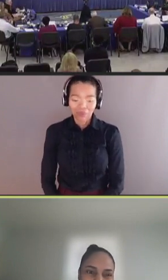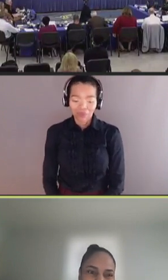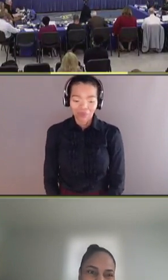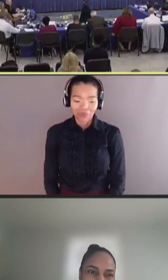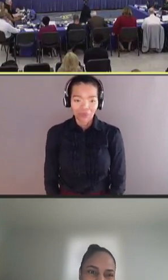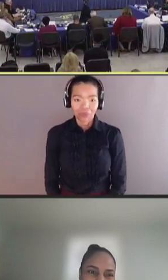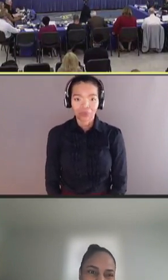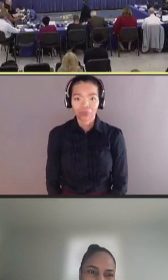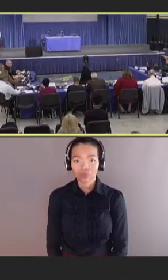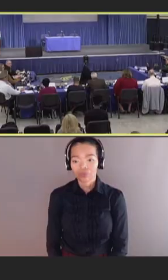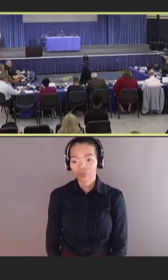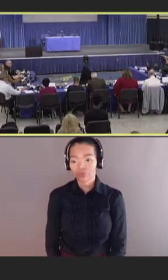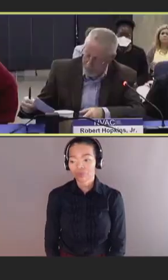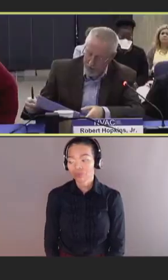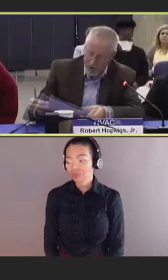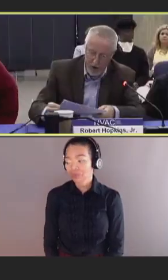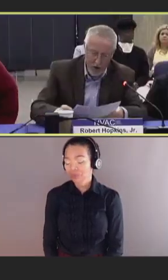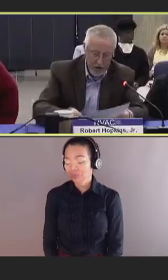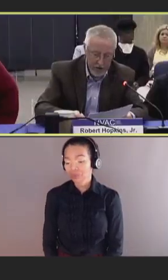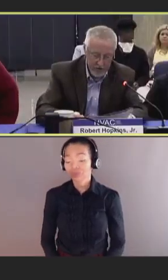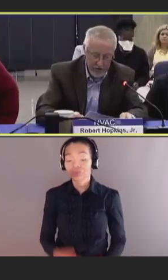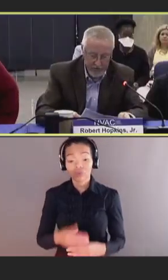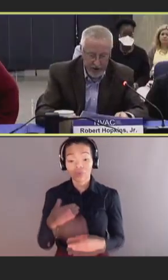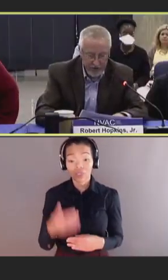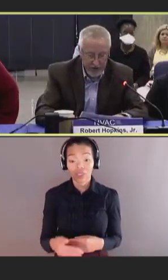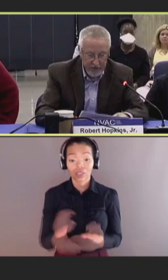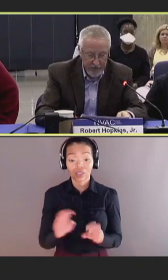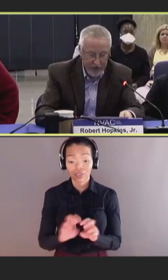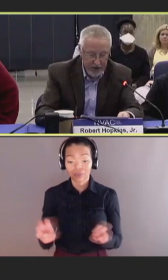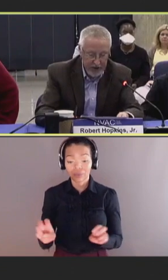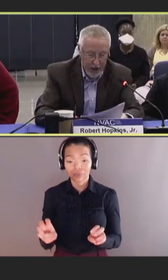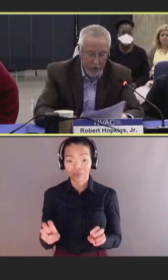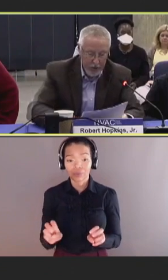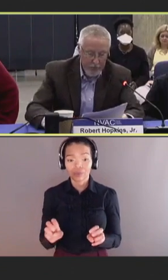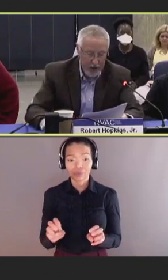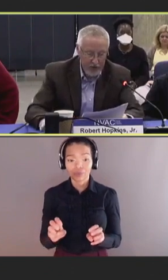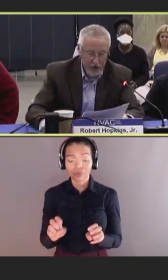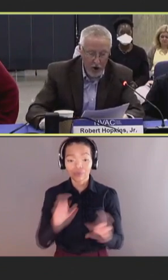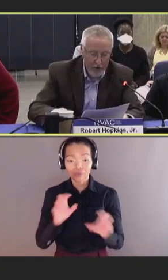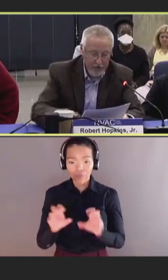Robert Hopkins: All right. Our next panel is Investing In Vaccine Equity Pays Off: